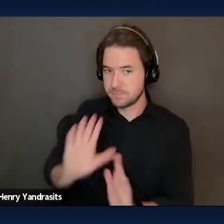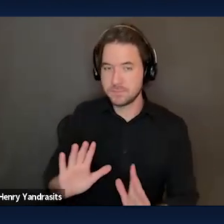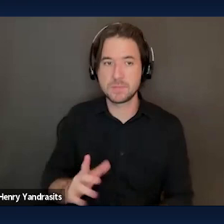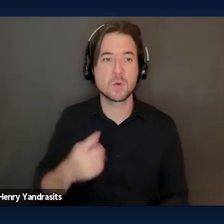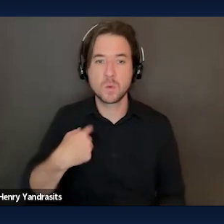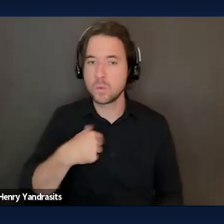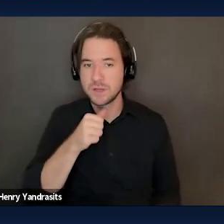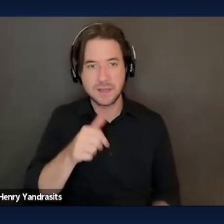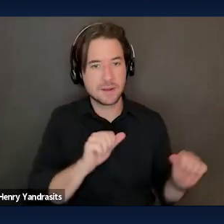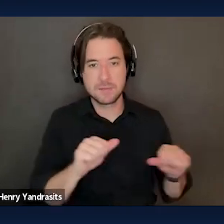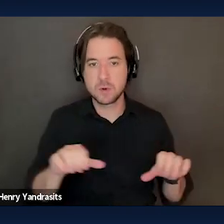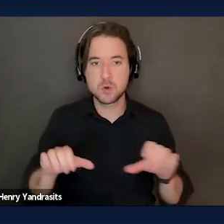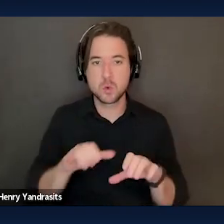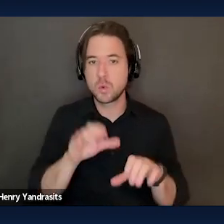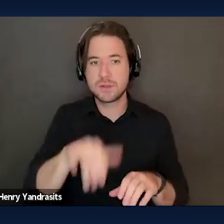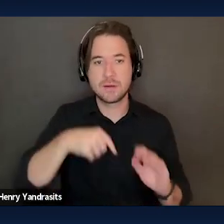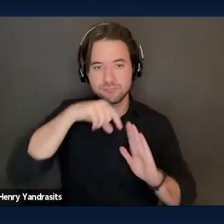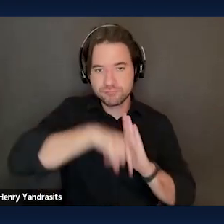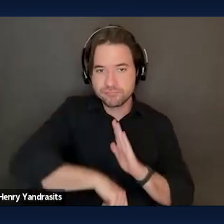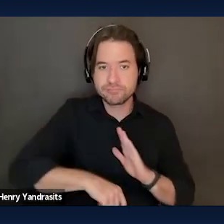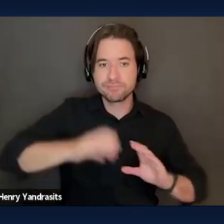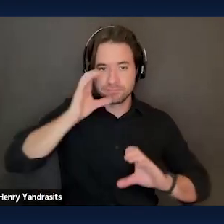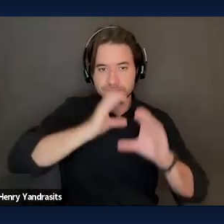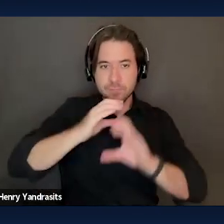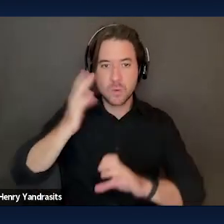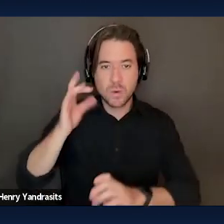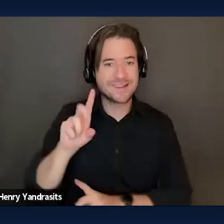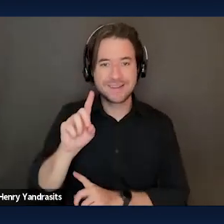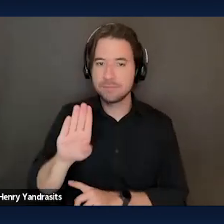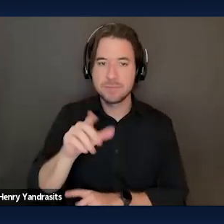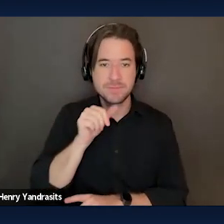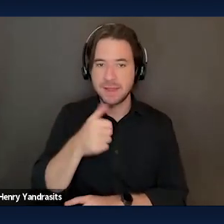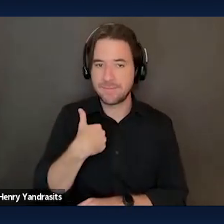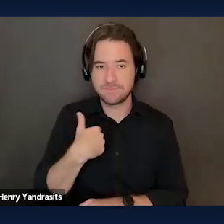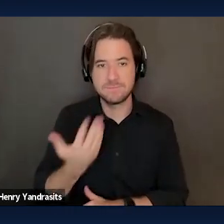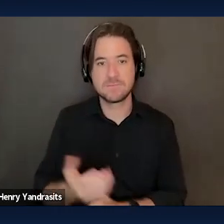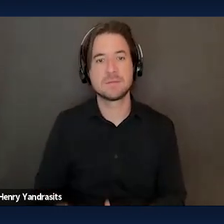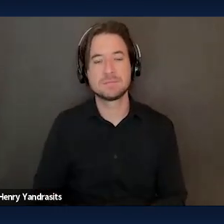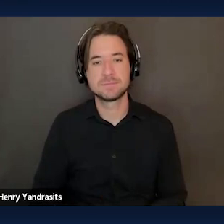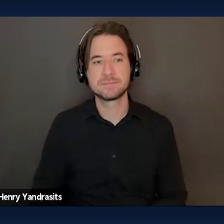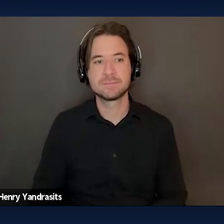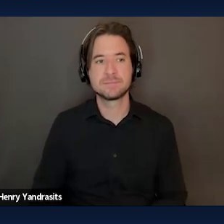Because it just wasn't in… the databases.